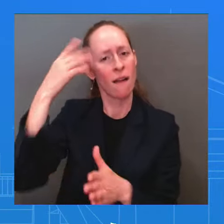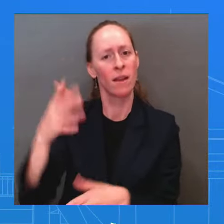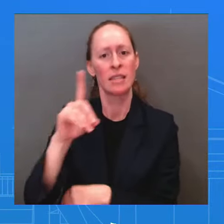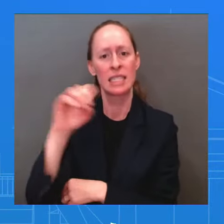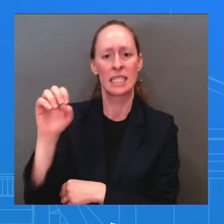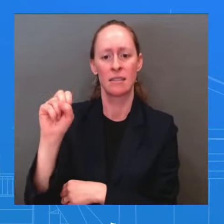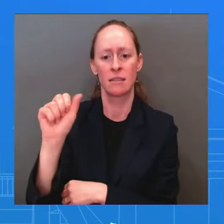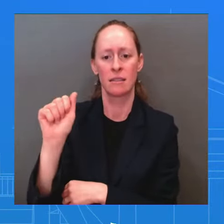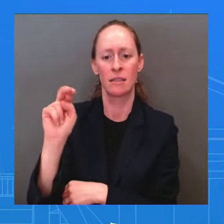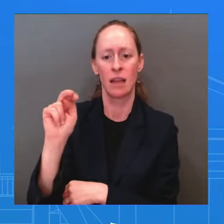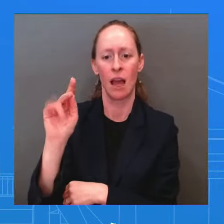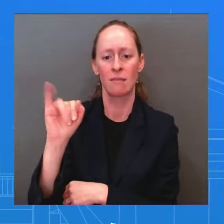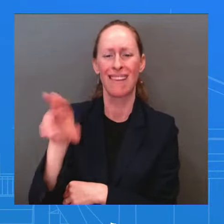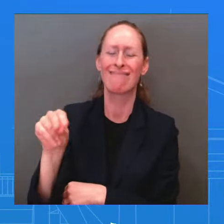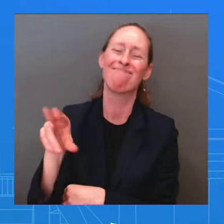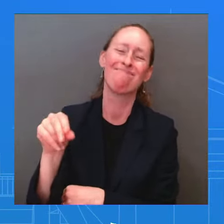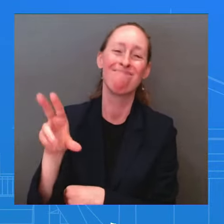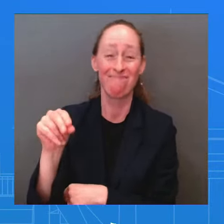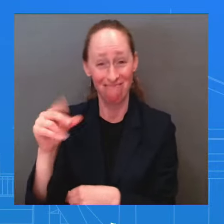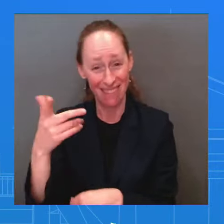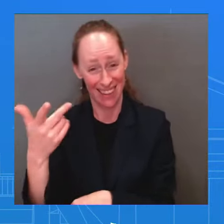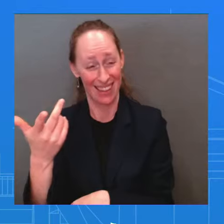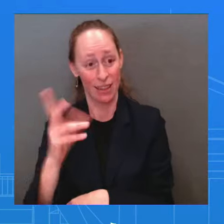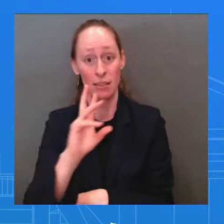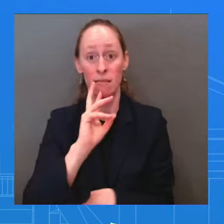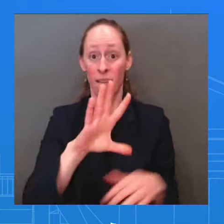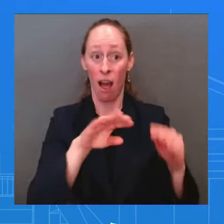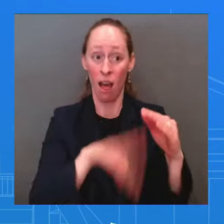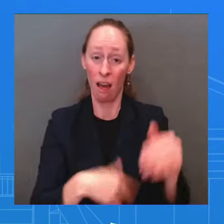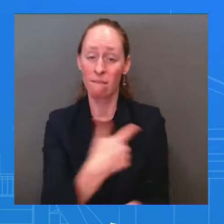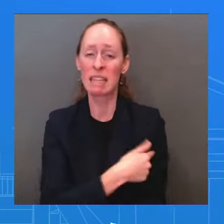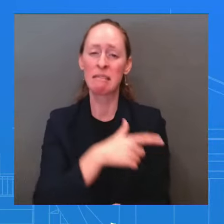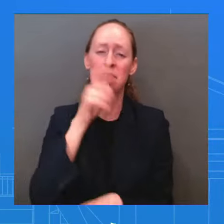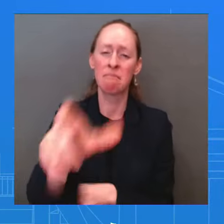Is the White House concerned about this, especially considering snowbirds are going to be heading down to Florida -- Ms. Jean-Pierre: So --